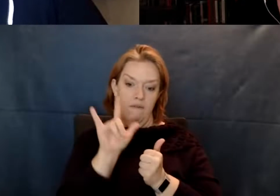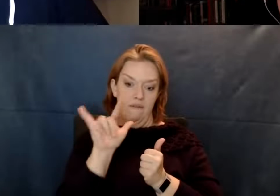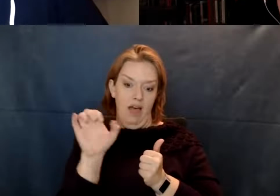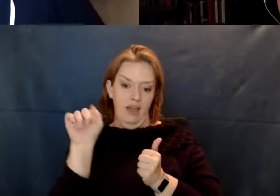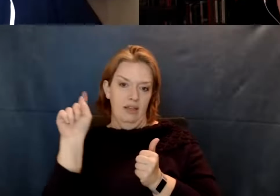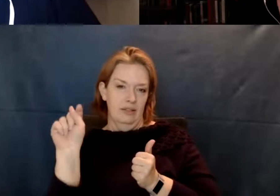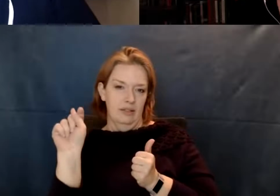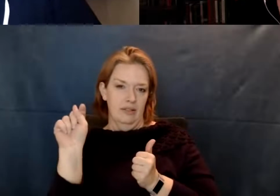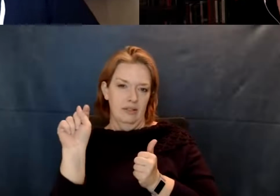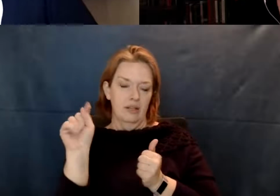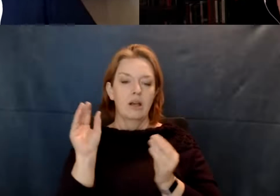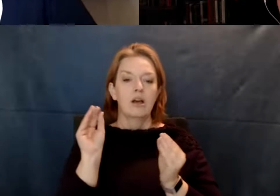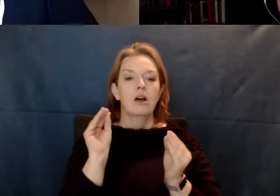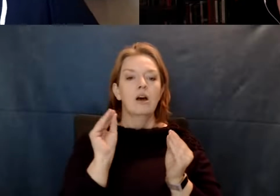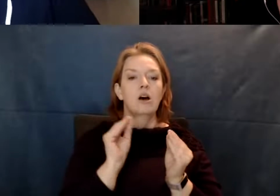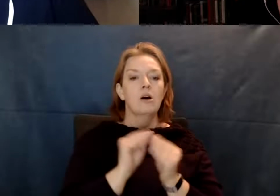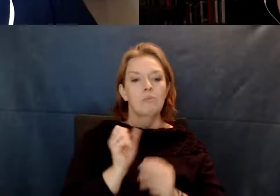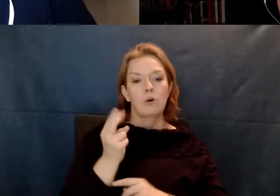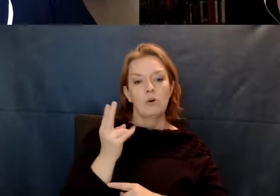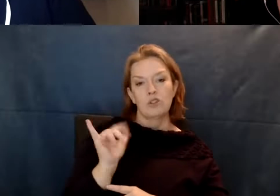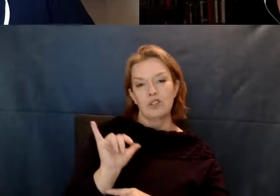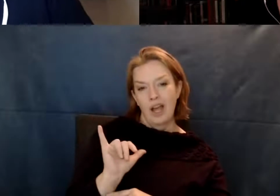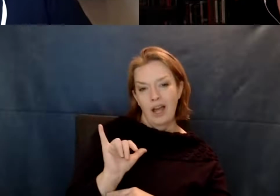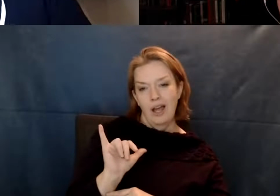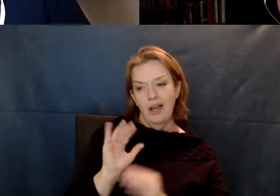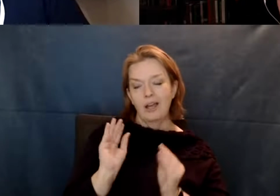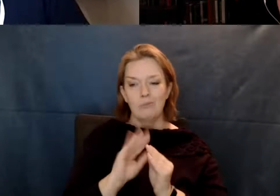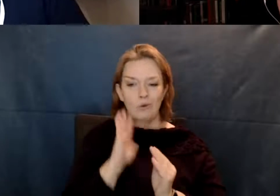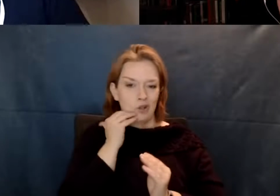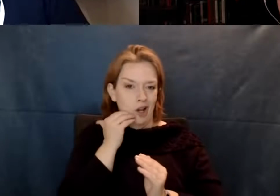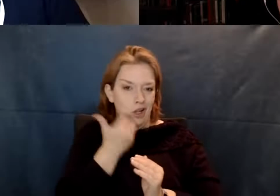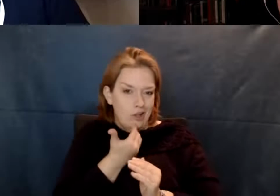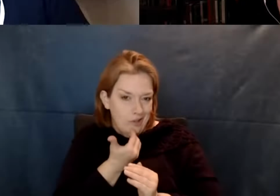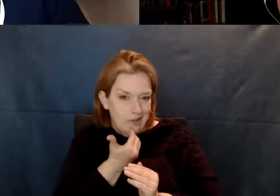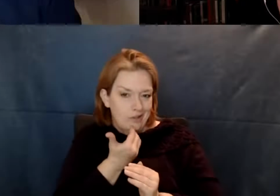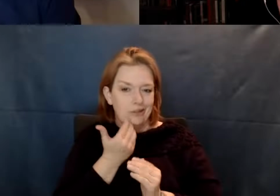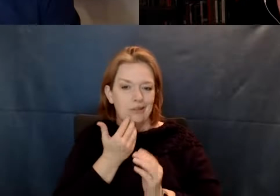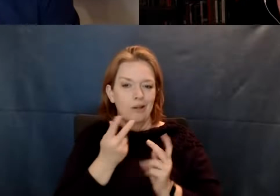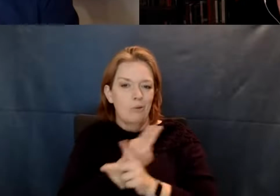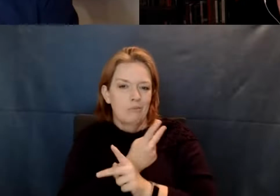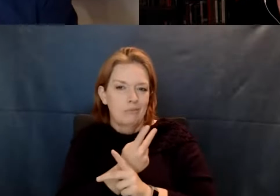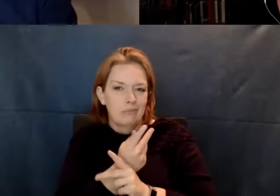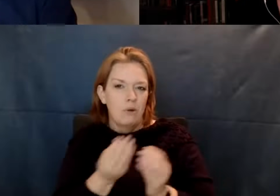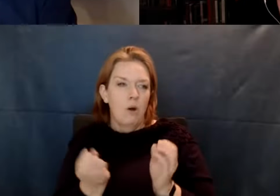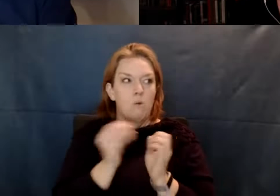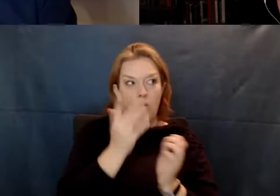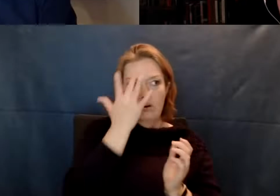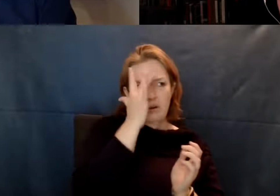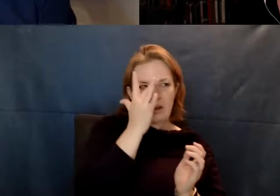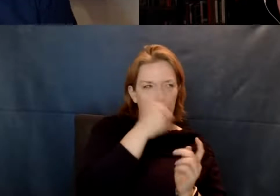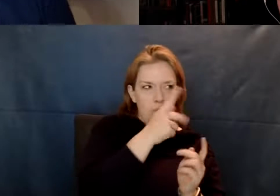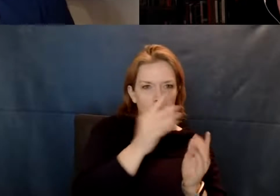More Shyer, and the most shyest is more than more intelligenter than the panels that's